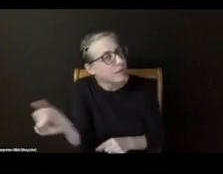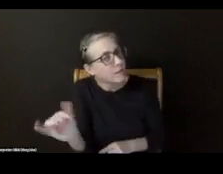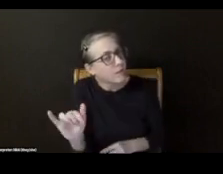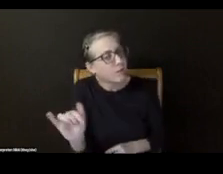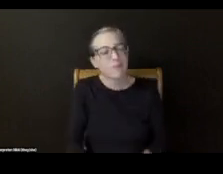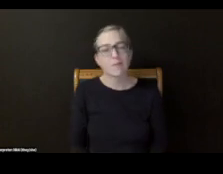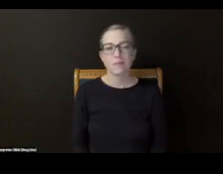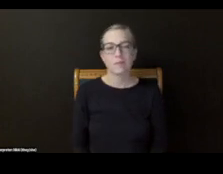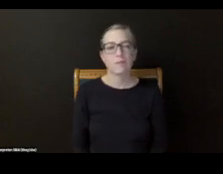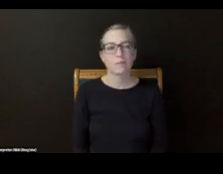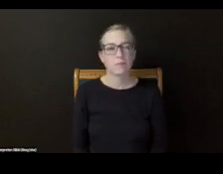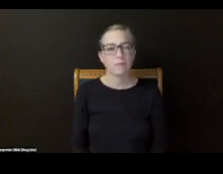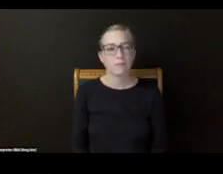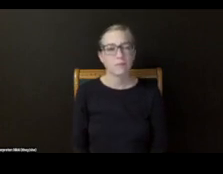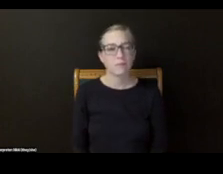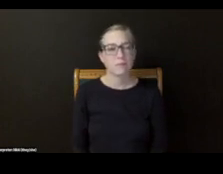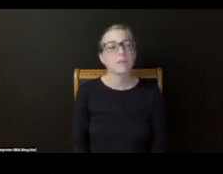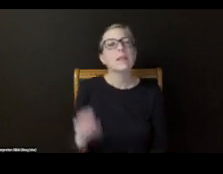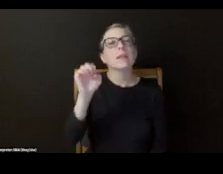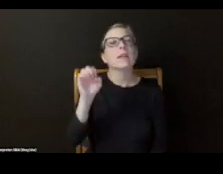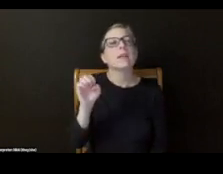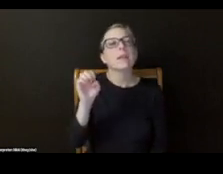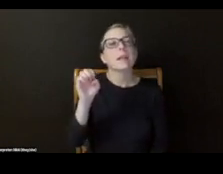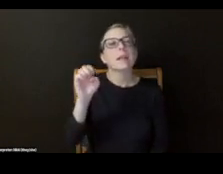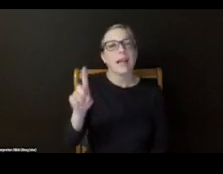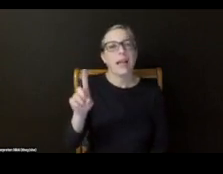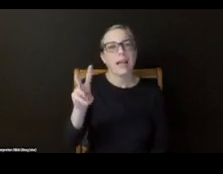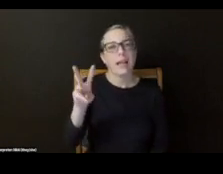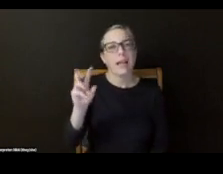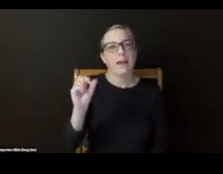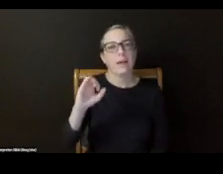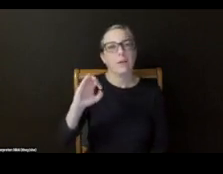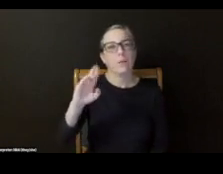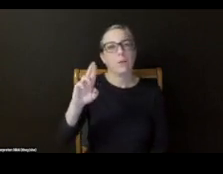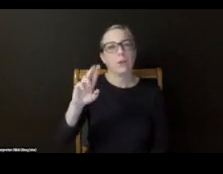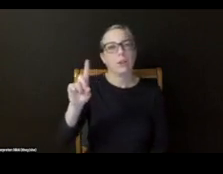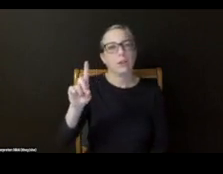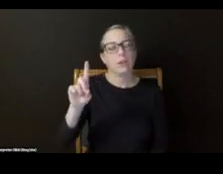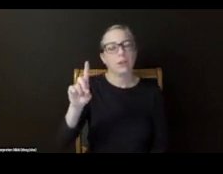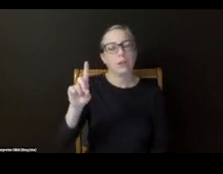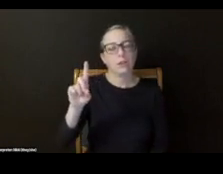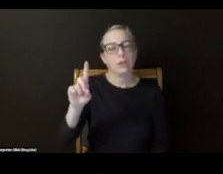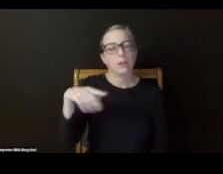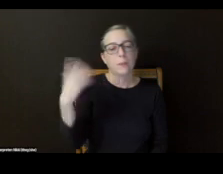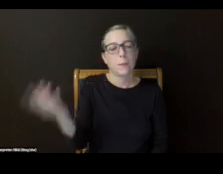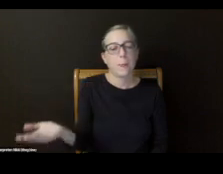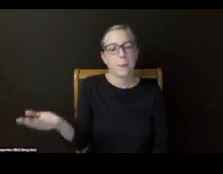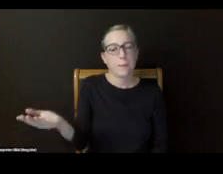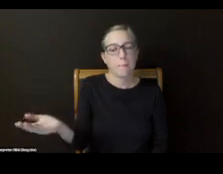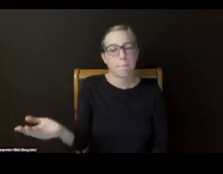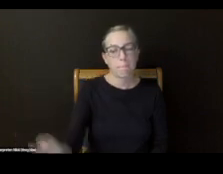Edward dealing with the staff